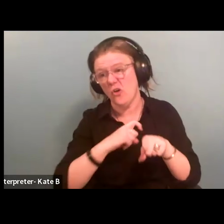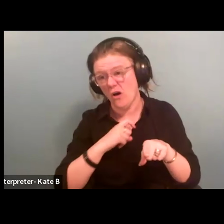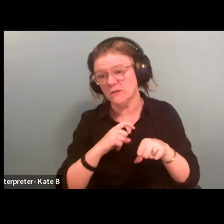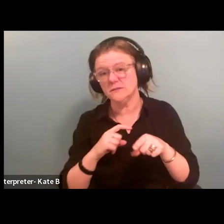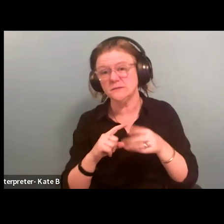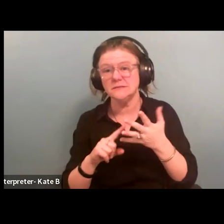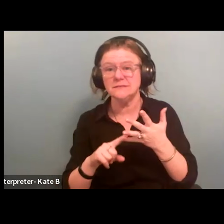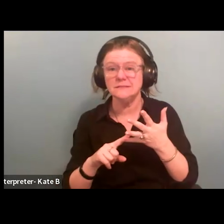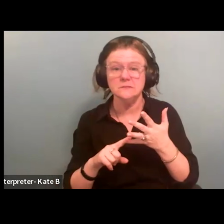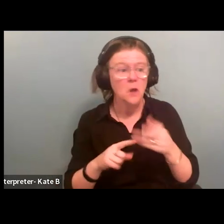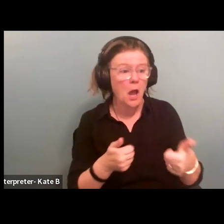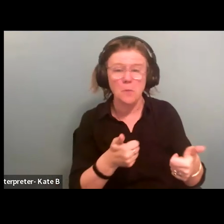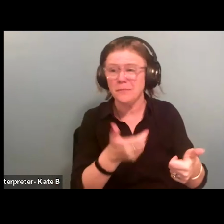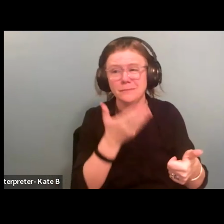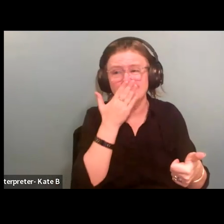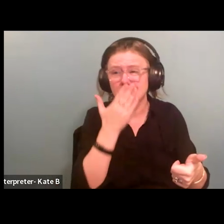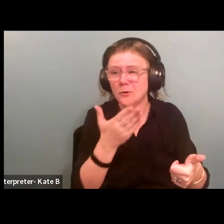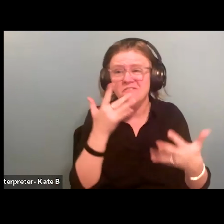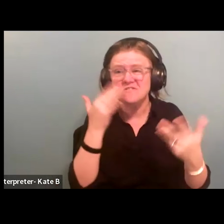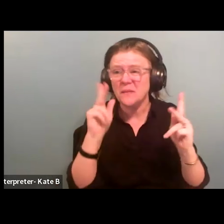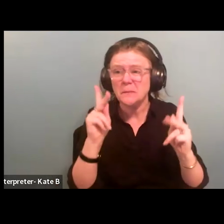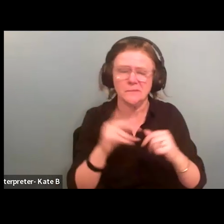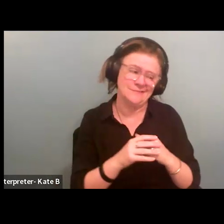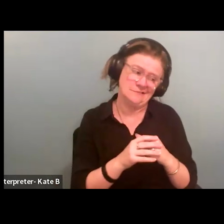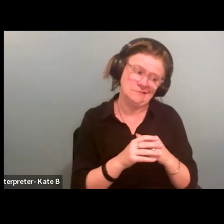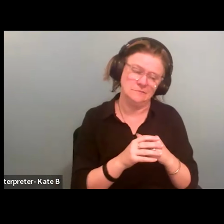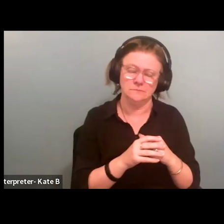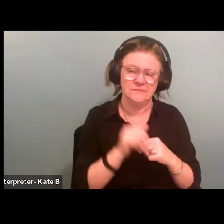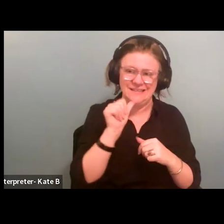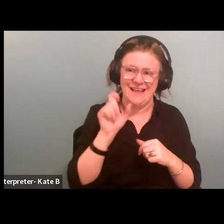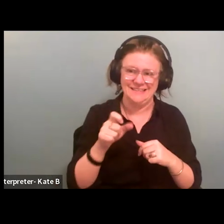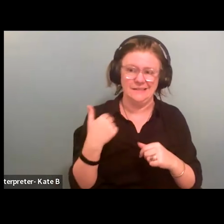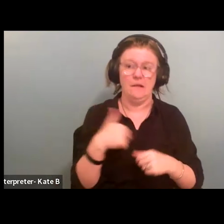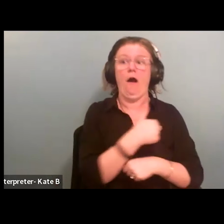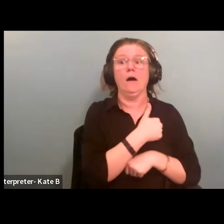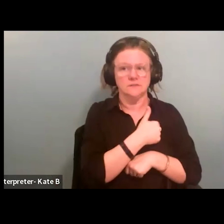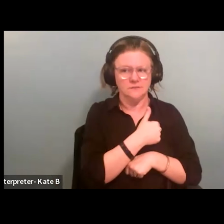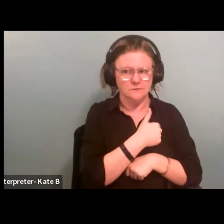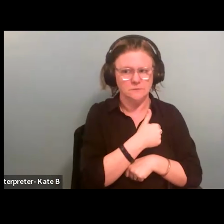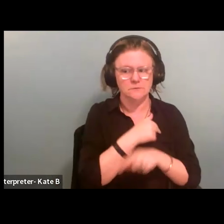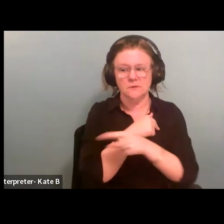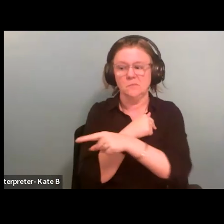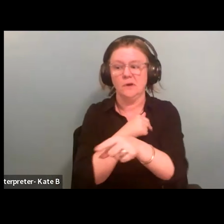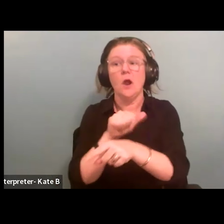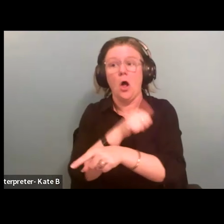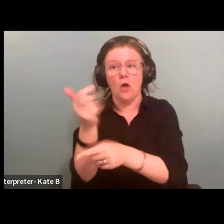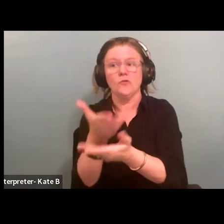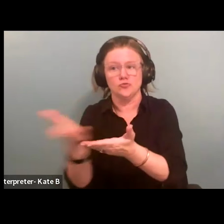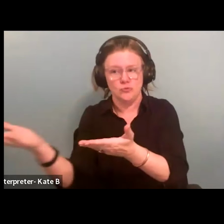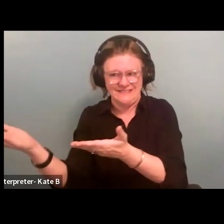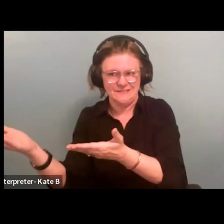well-intended but, again, may not need the Adult Protective Services. So those are called no need.